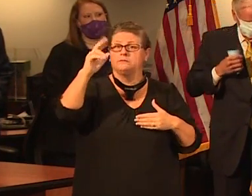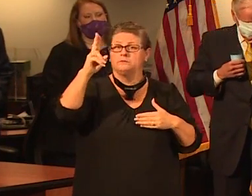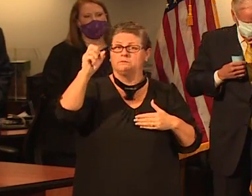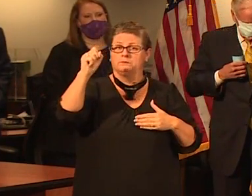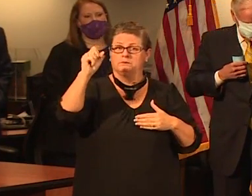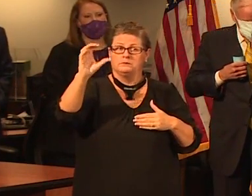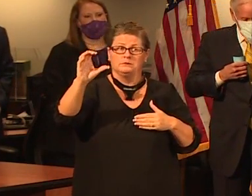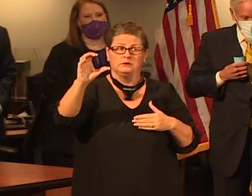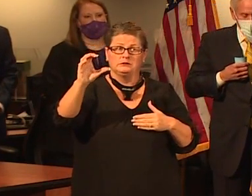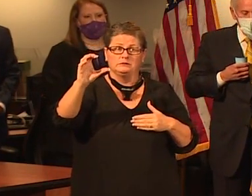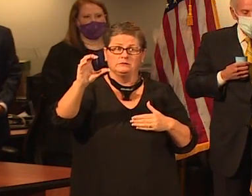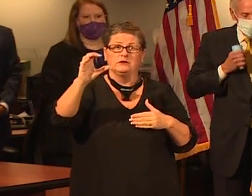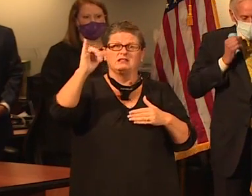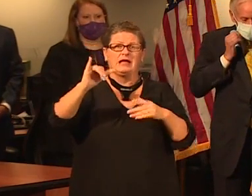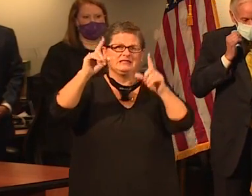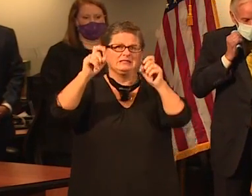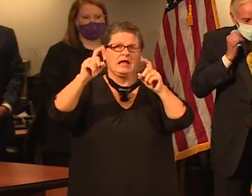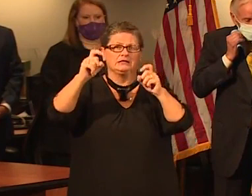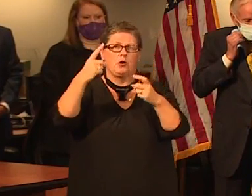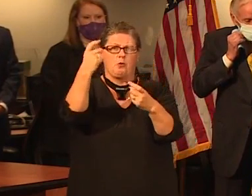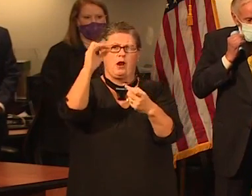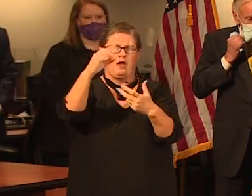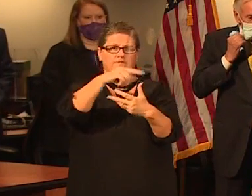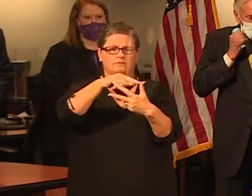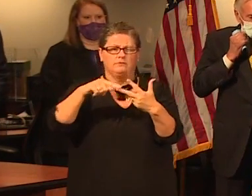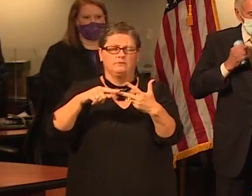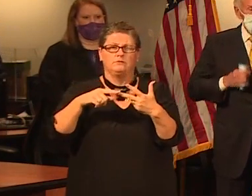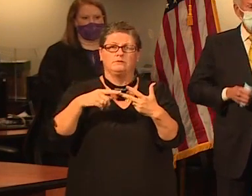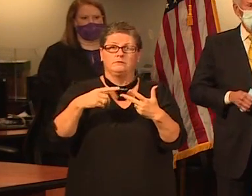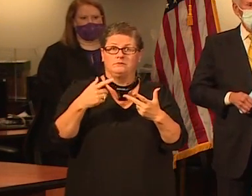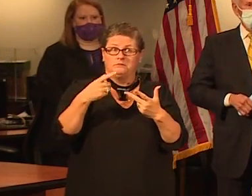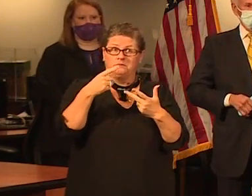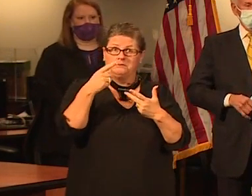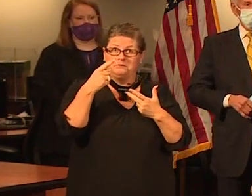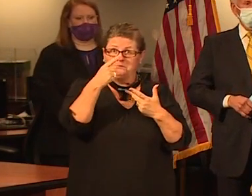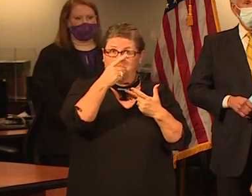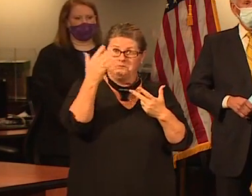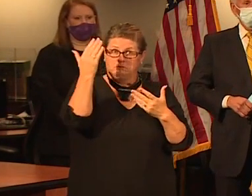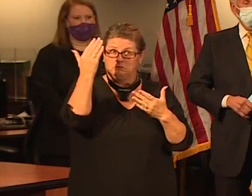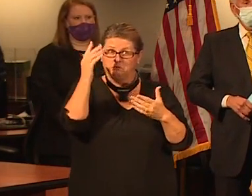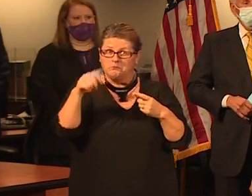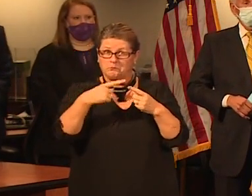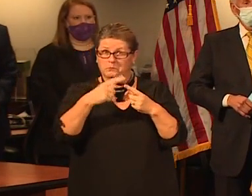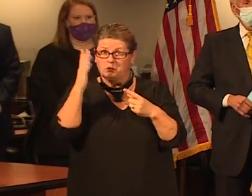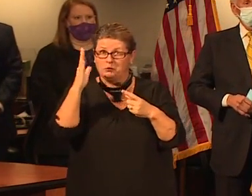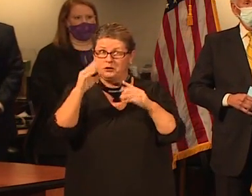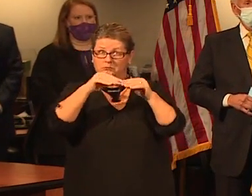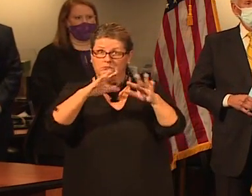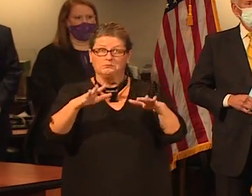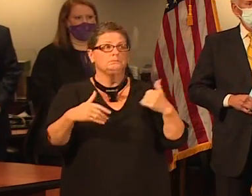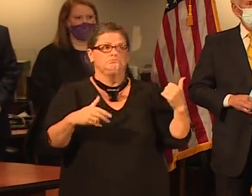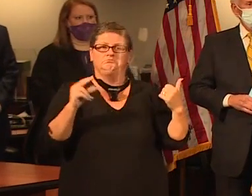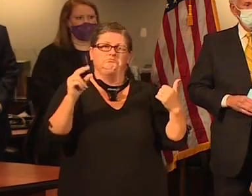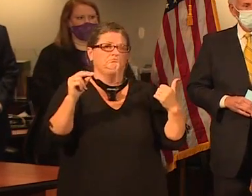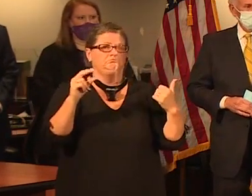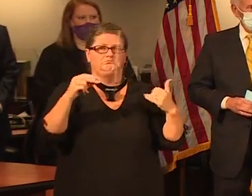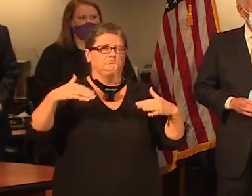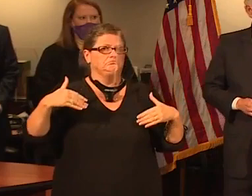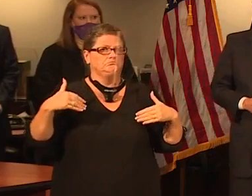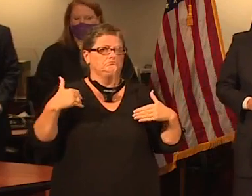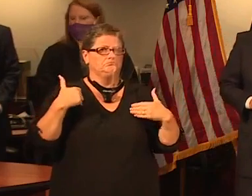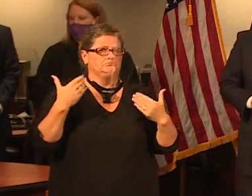ON THE ISSUE OF VACCINE, WINT DOES BECOME AVAILABLE, NUMBER ONE, WE KNOW THAT NUSC HAVE BEEN TESTING THOSE VACCINES?